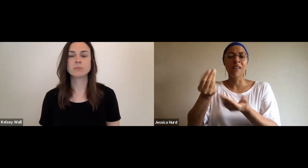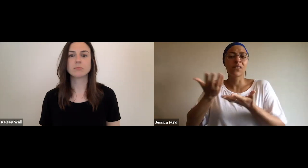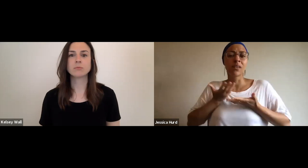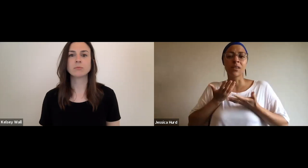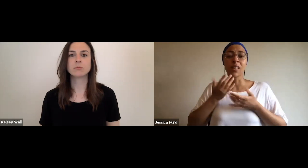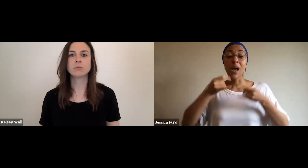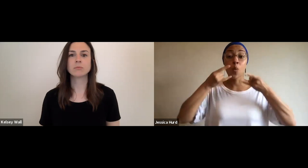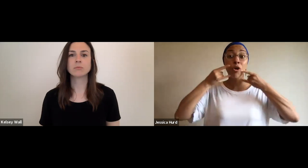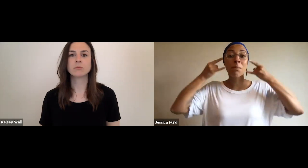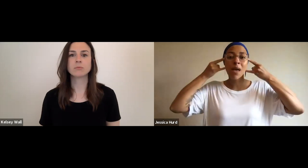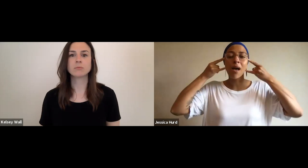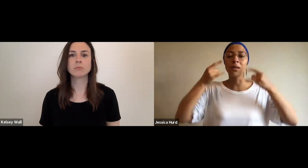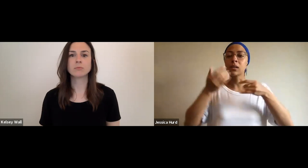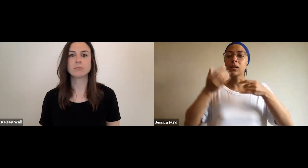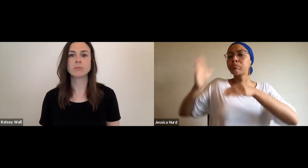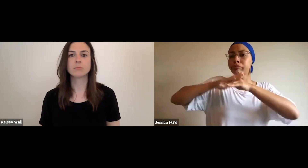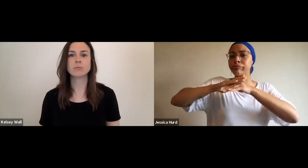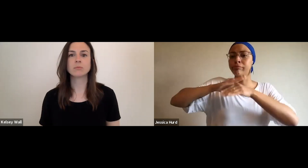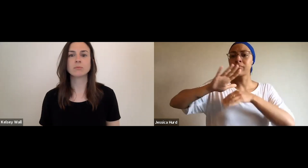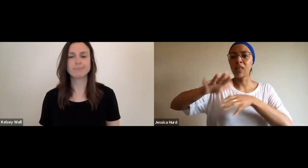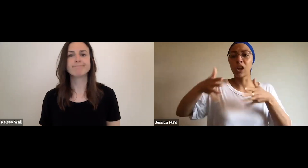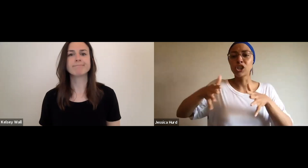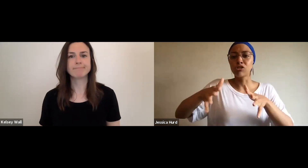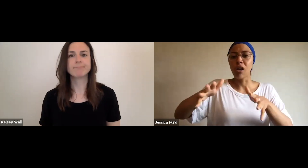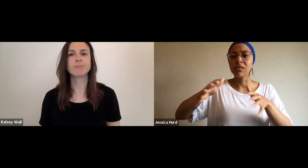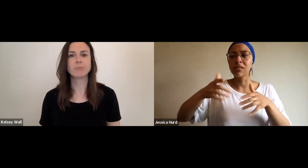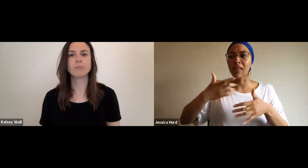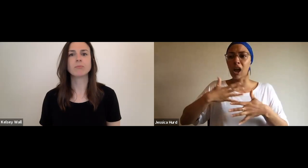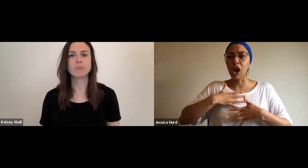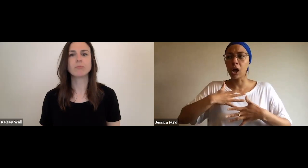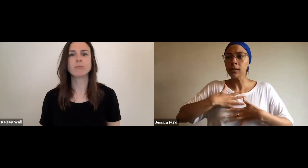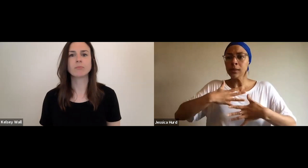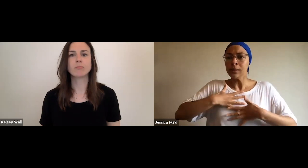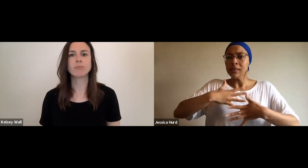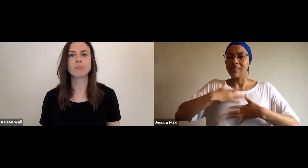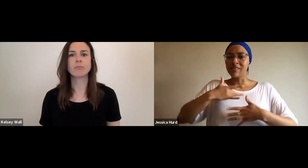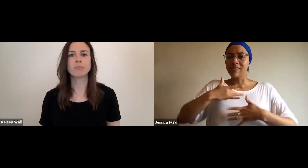or their increased stress is a concern when they're wearing a mask.